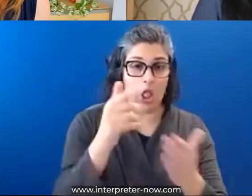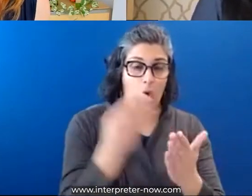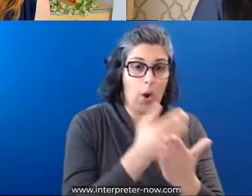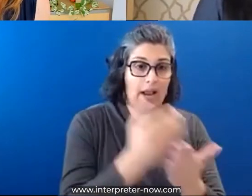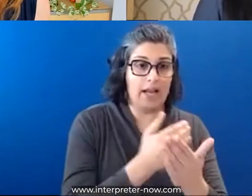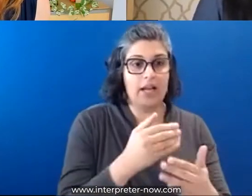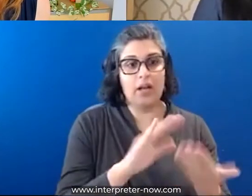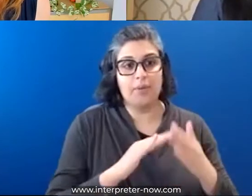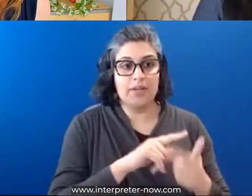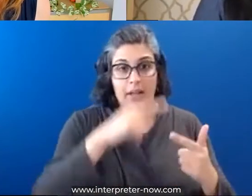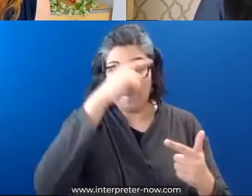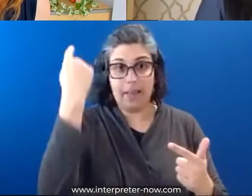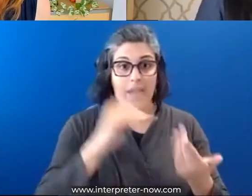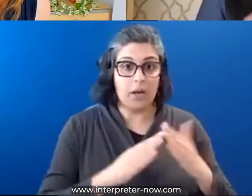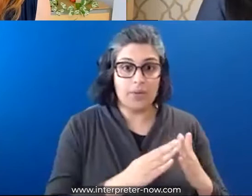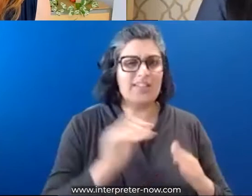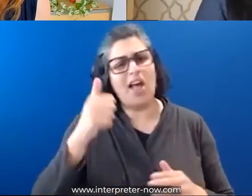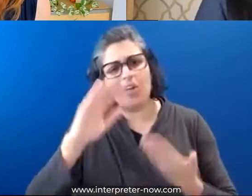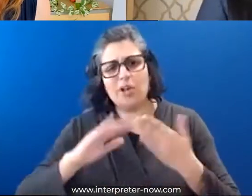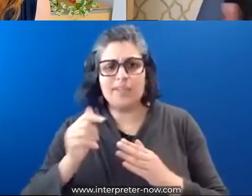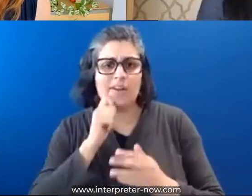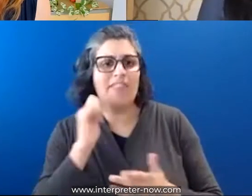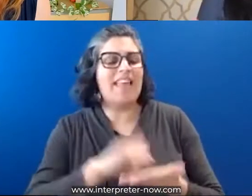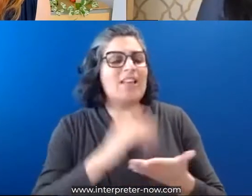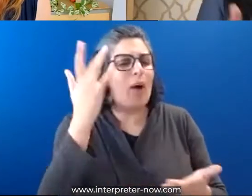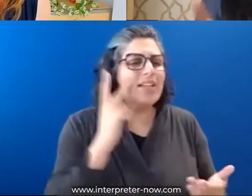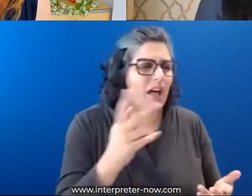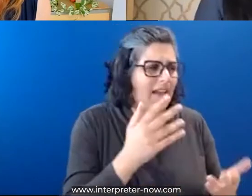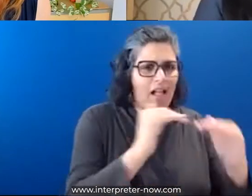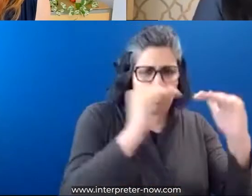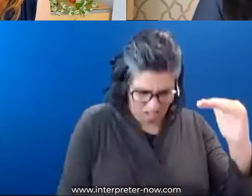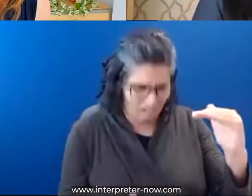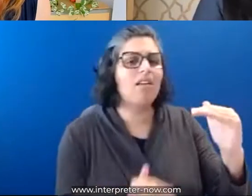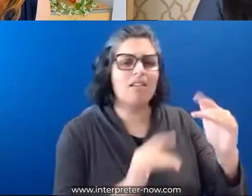communities, specifically other communities of color. That's why I was there. I saw injustice that was racist from the start.